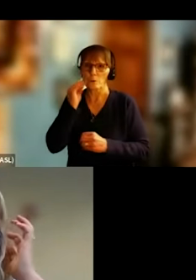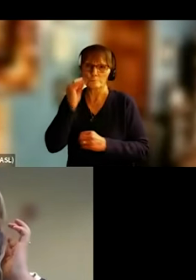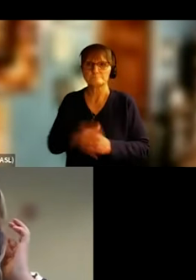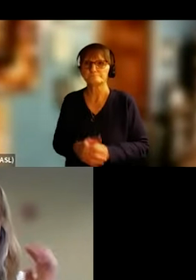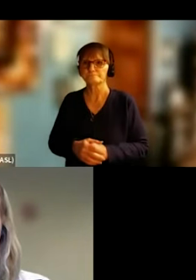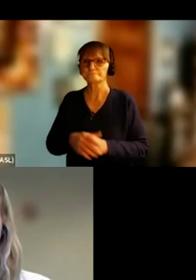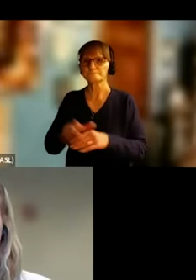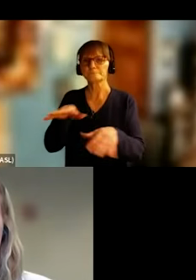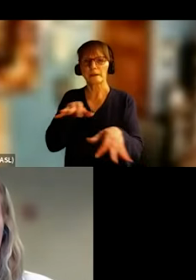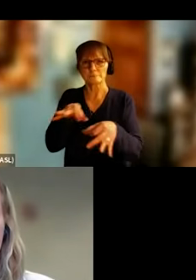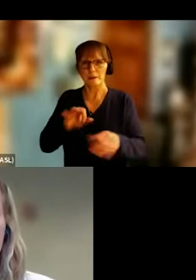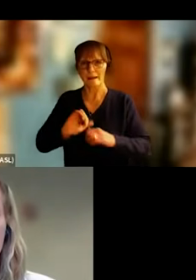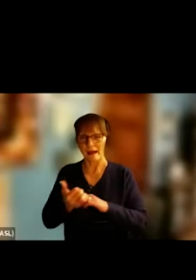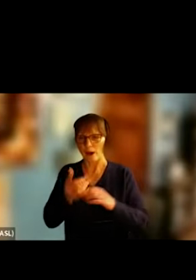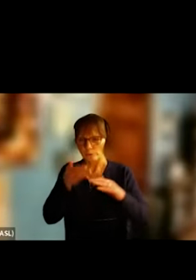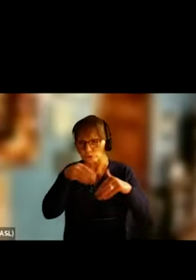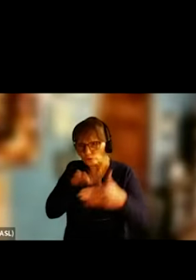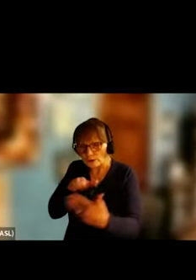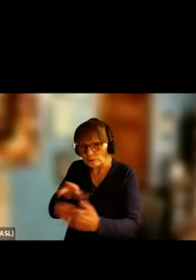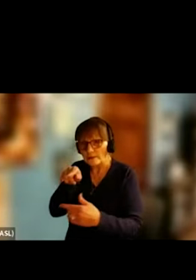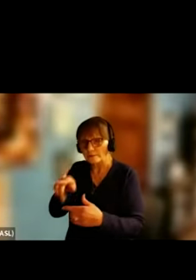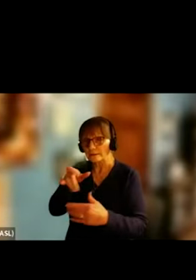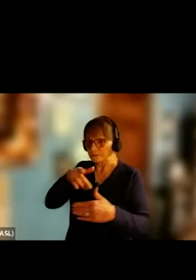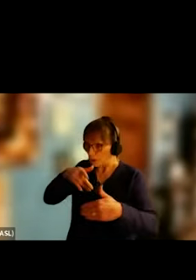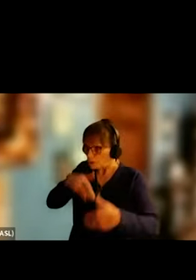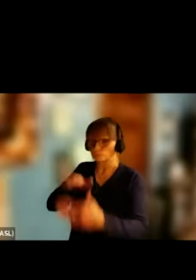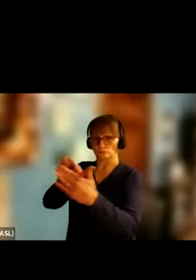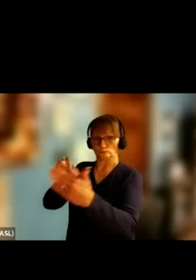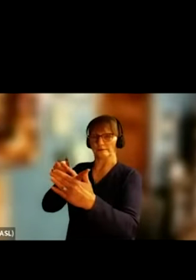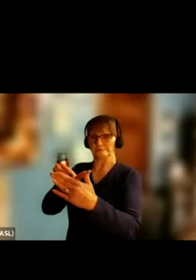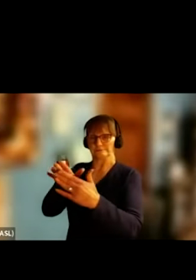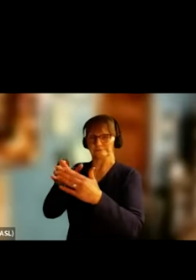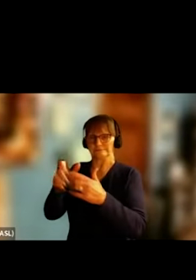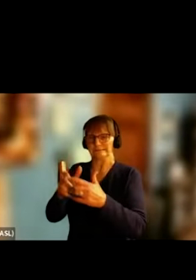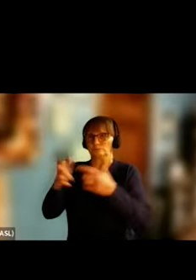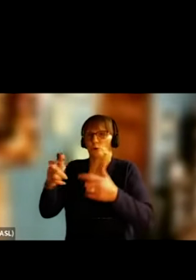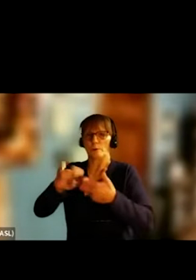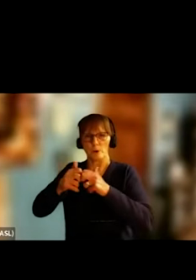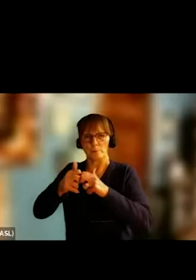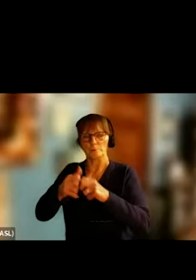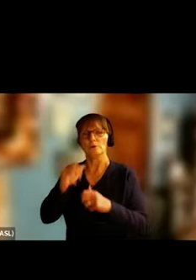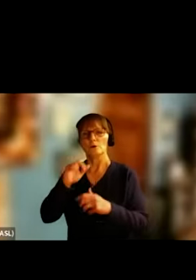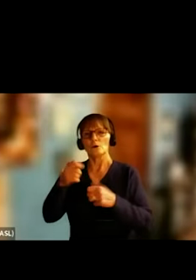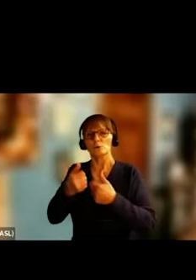how do we strategize to address this really large and growing problem is trying to build a continuum,